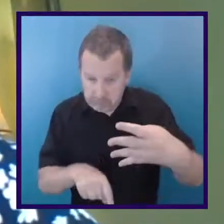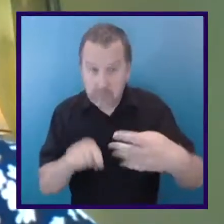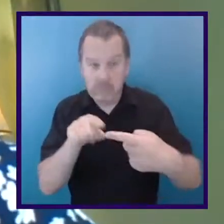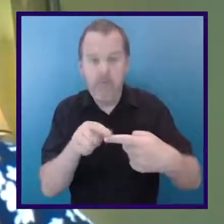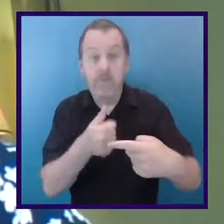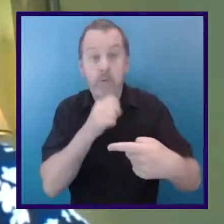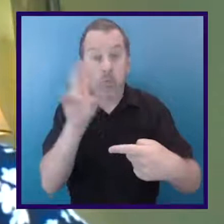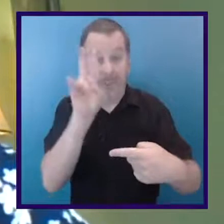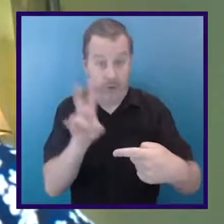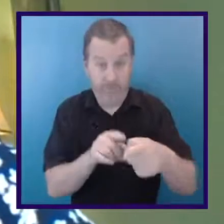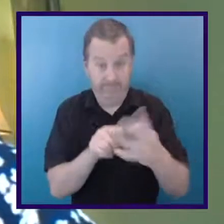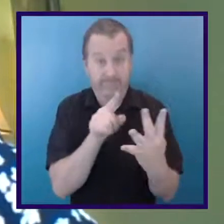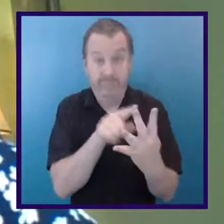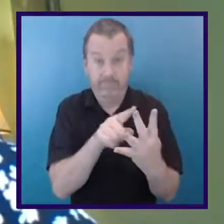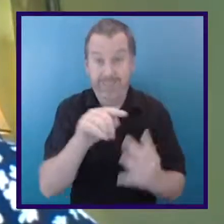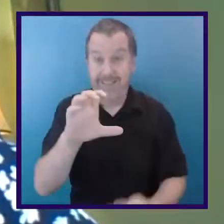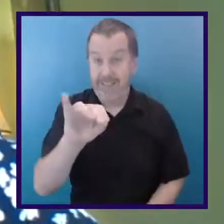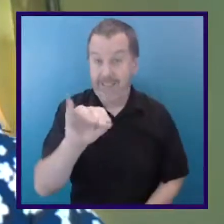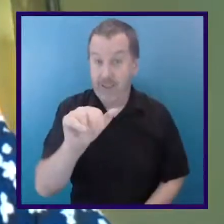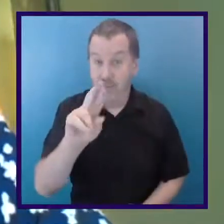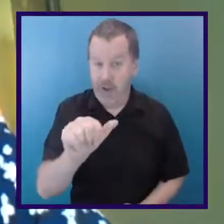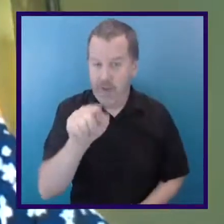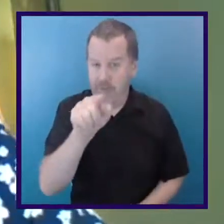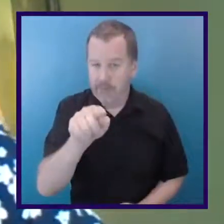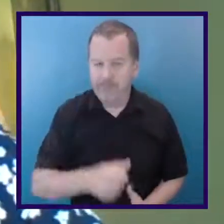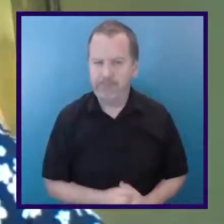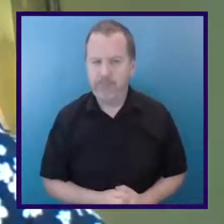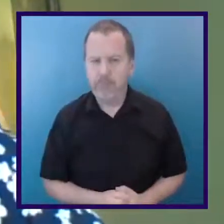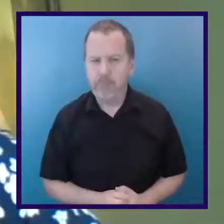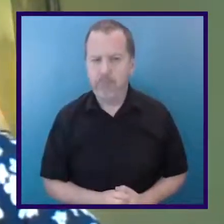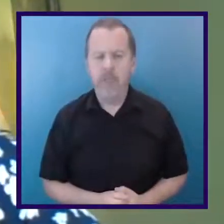The first one then, for Ciara.